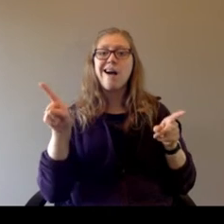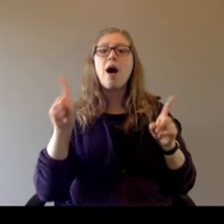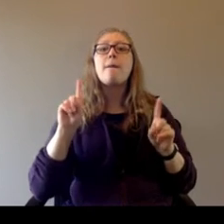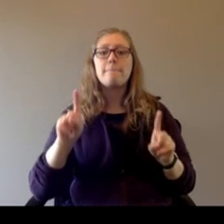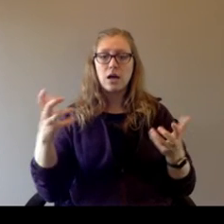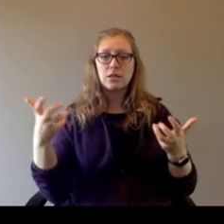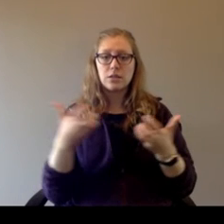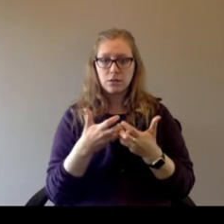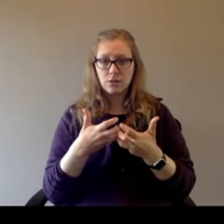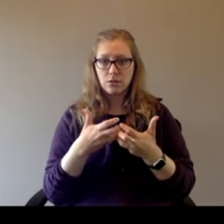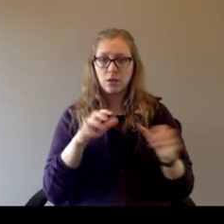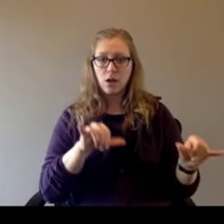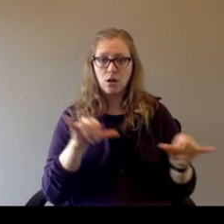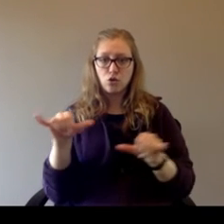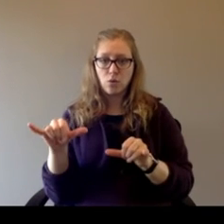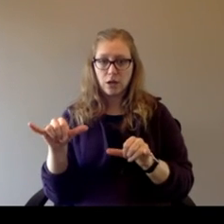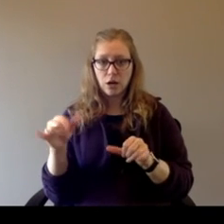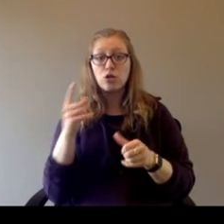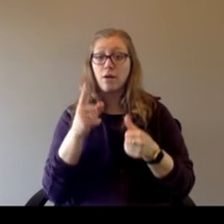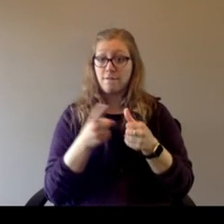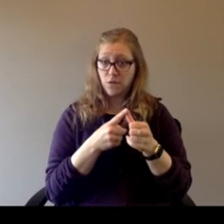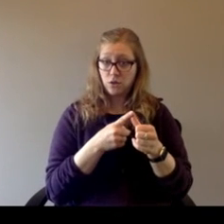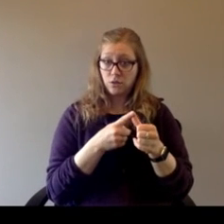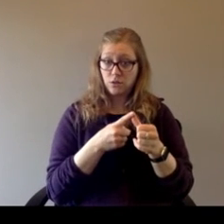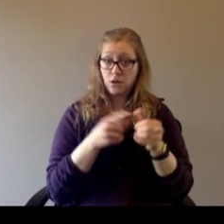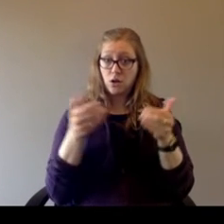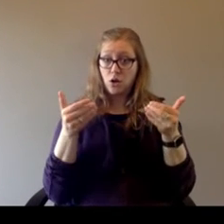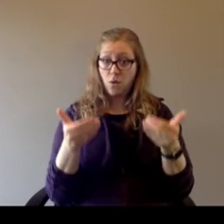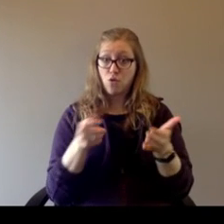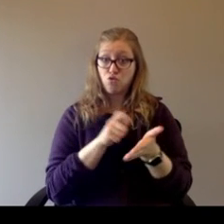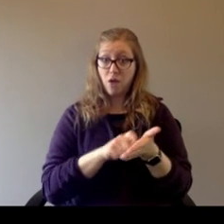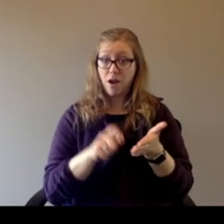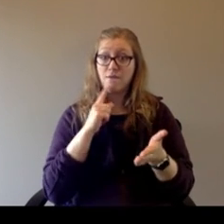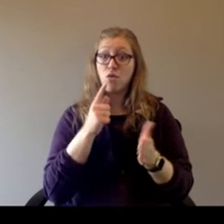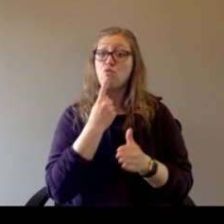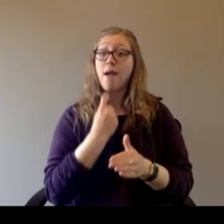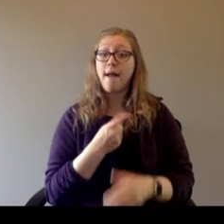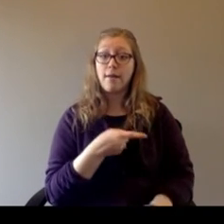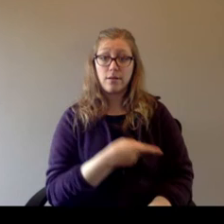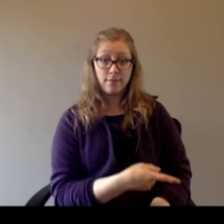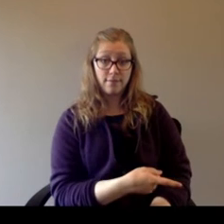red pair, we're going to say angle P is congruent to angle M.